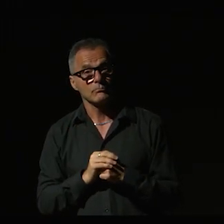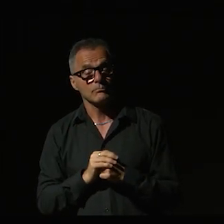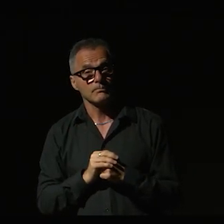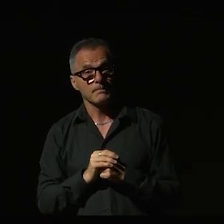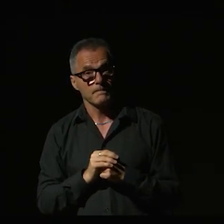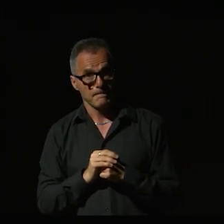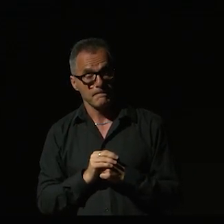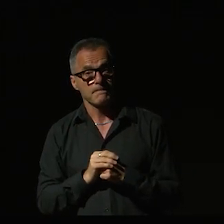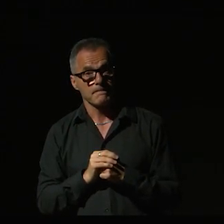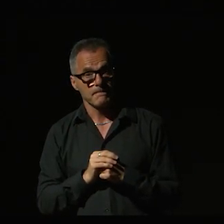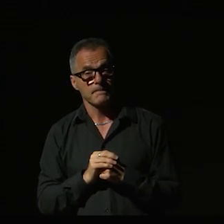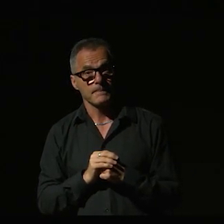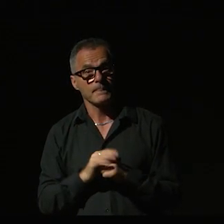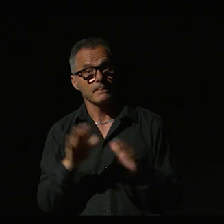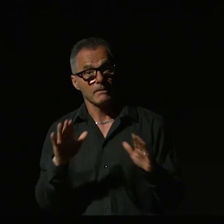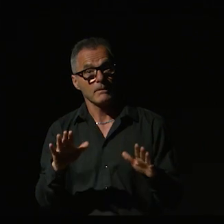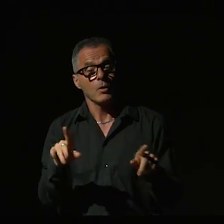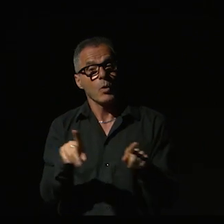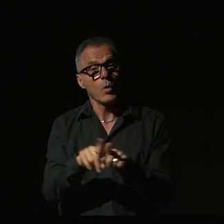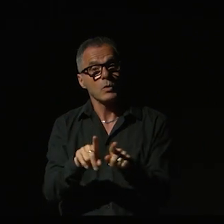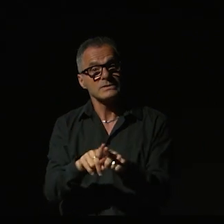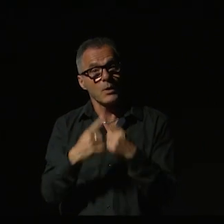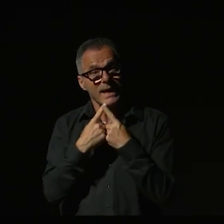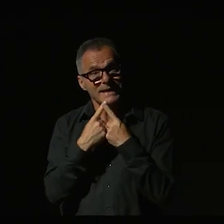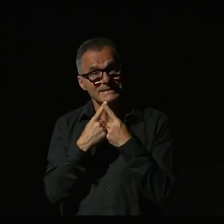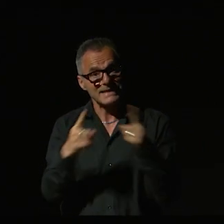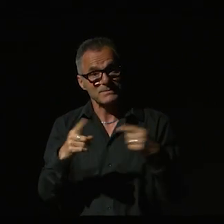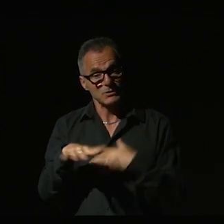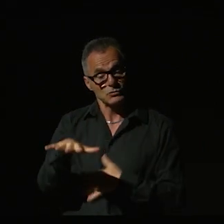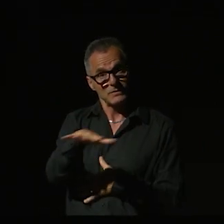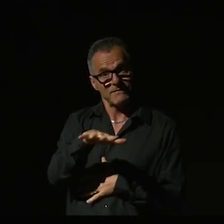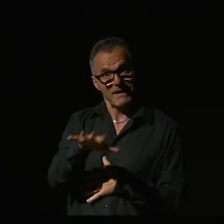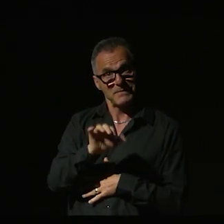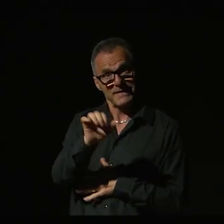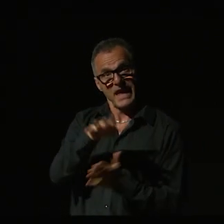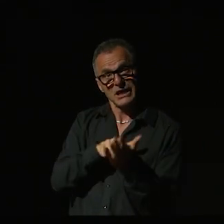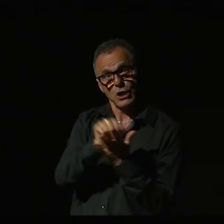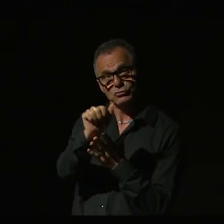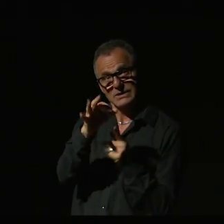and is also a testament to the family's cultural sophistication.